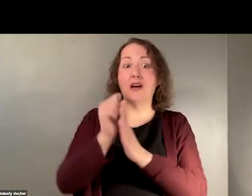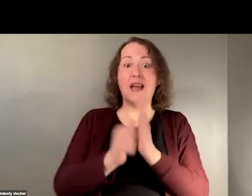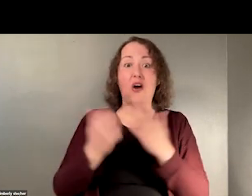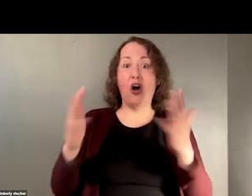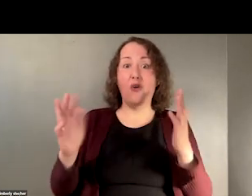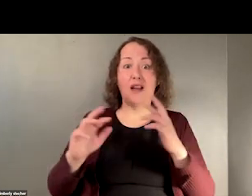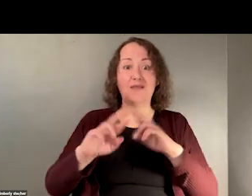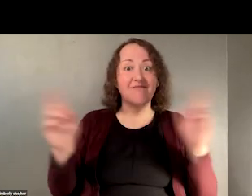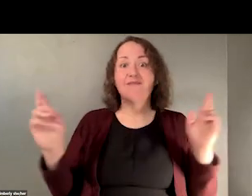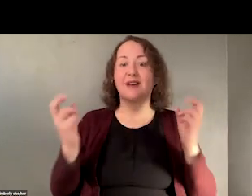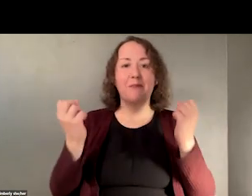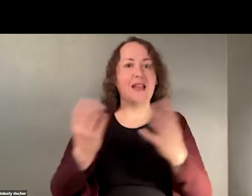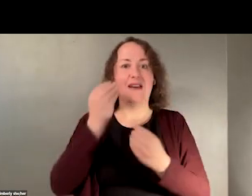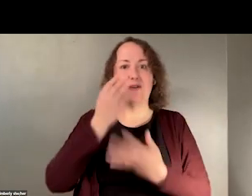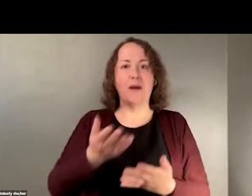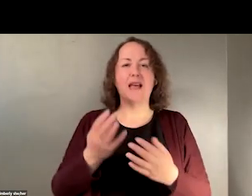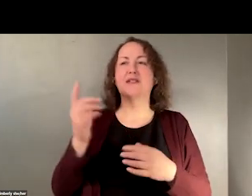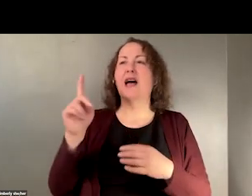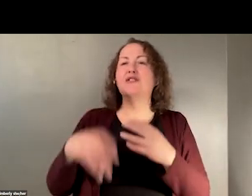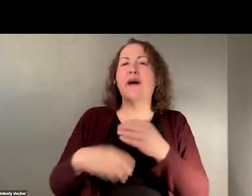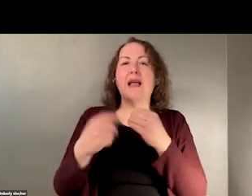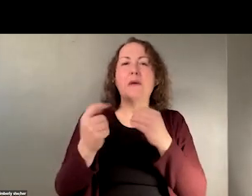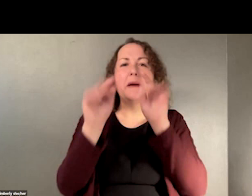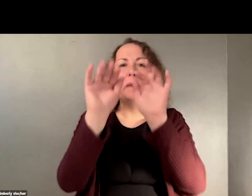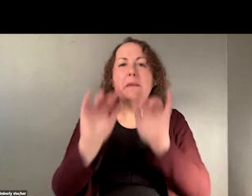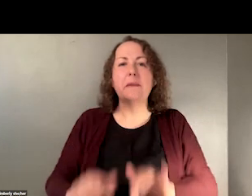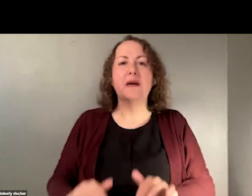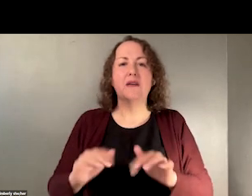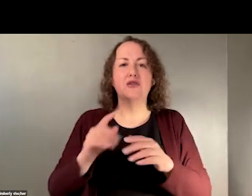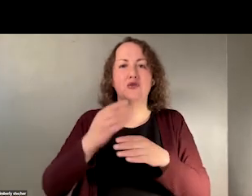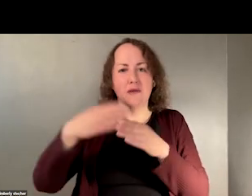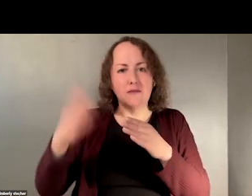to provide a little additional information to provide their reviewer profile.